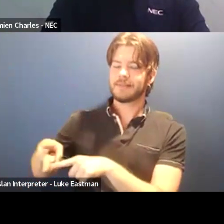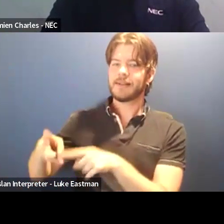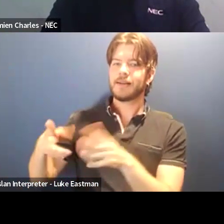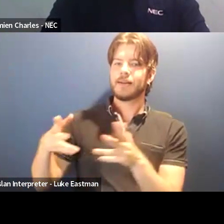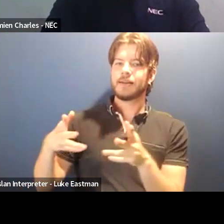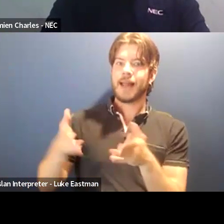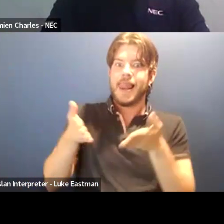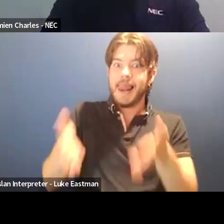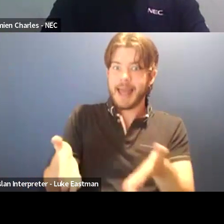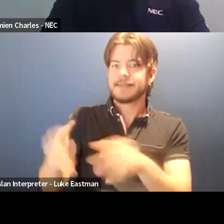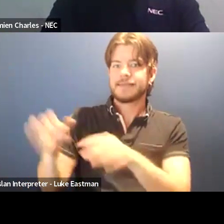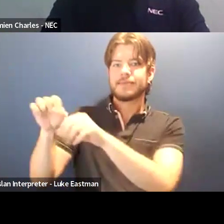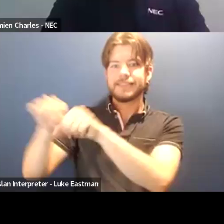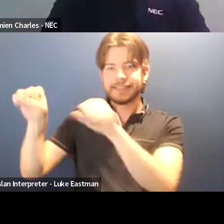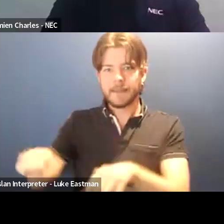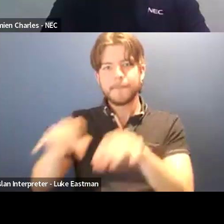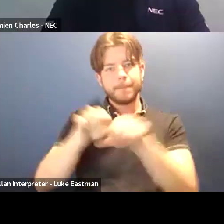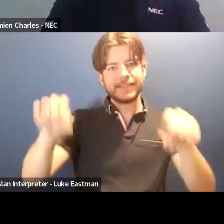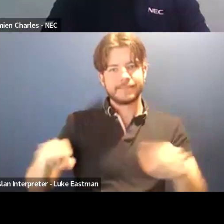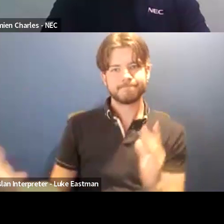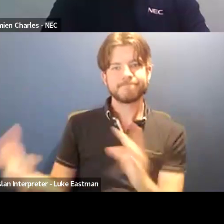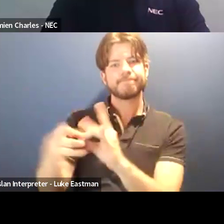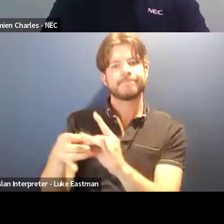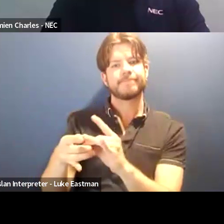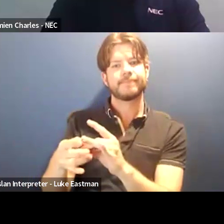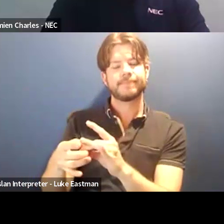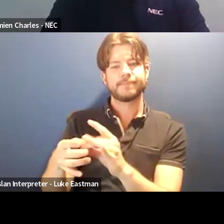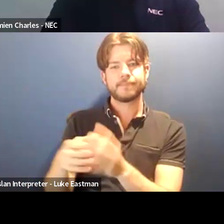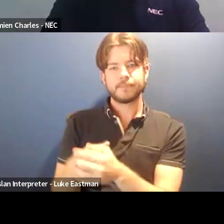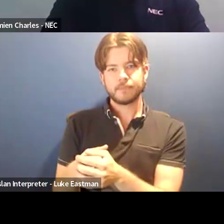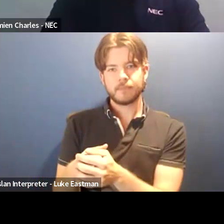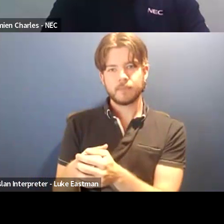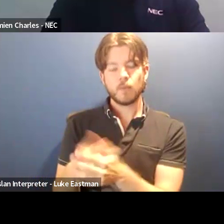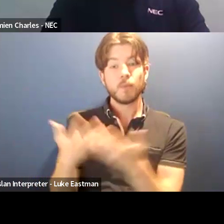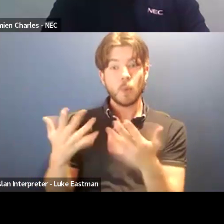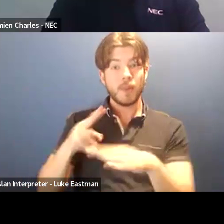up parts of the system and sort of